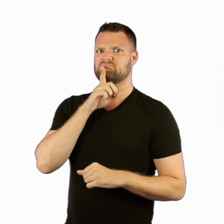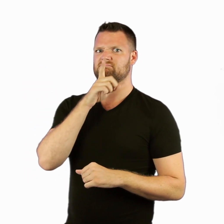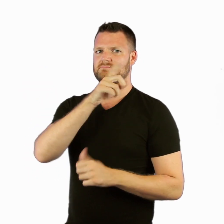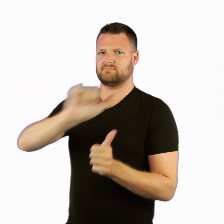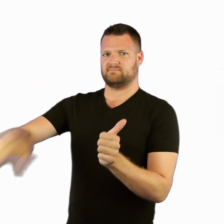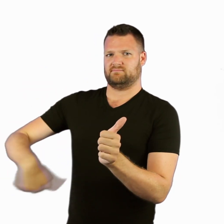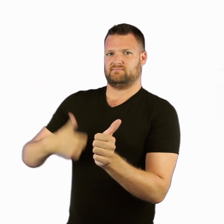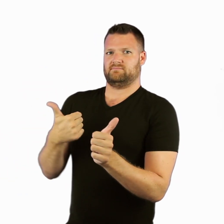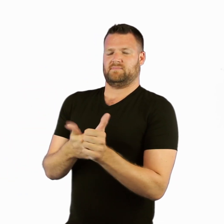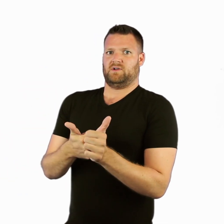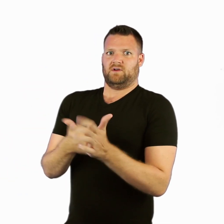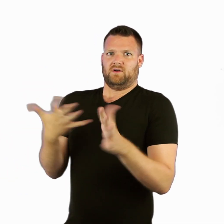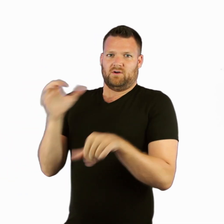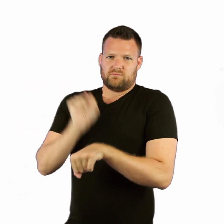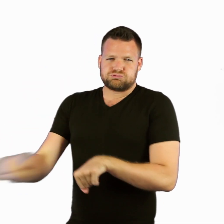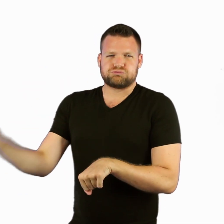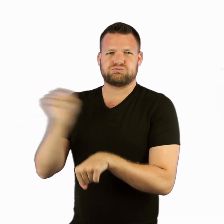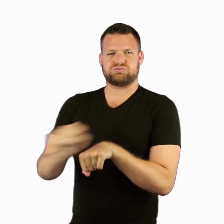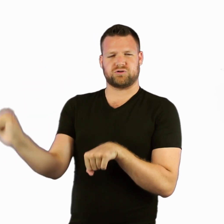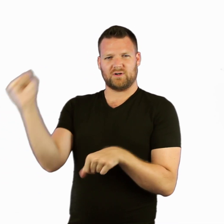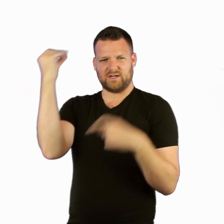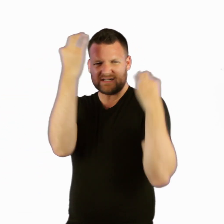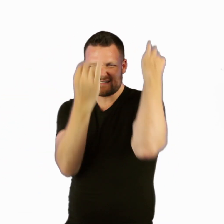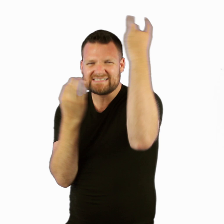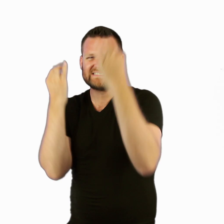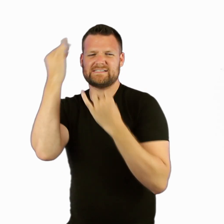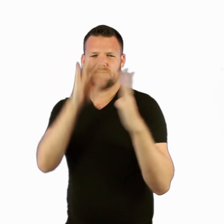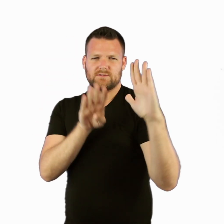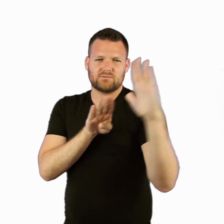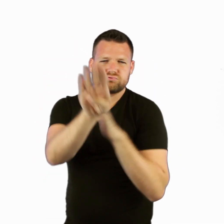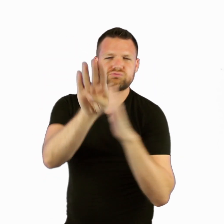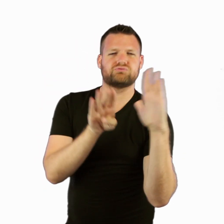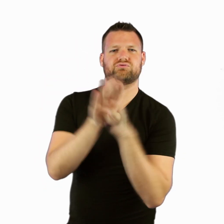But there is actually a lot more to them than that.